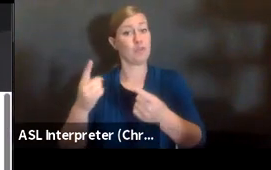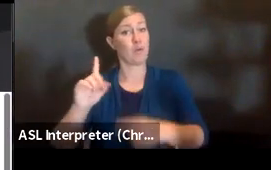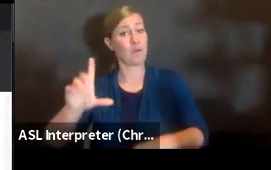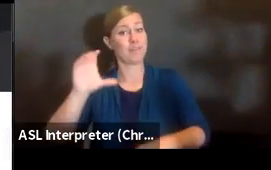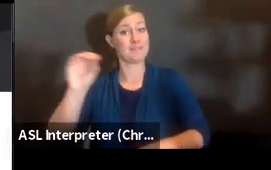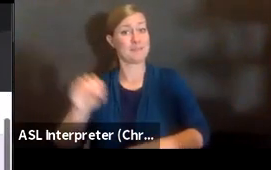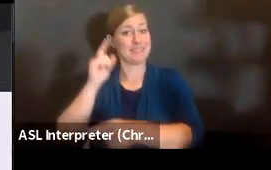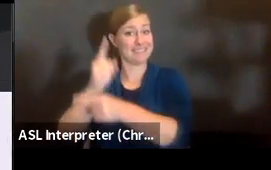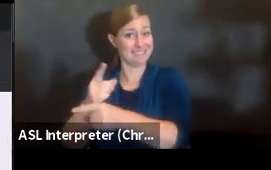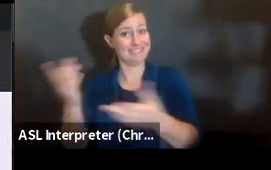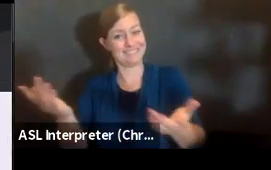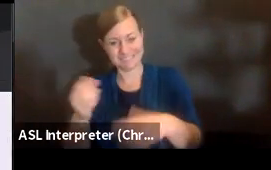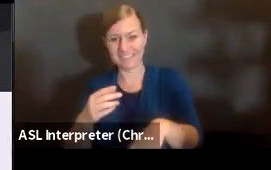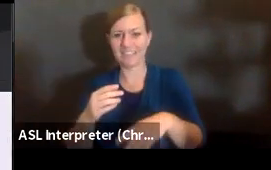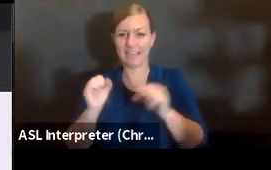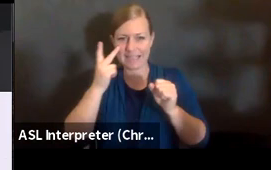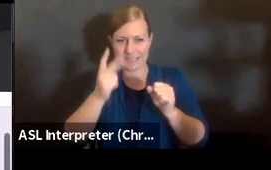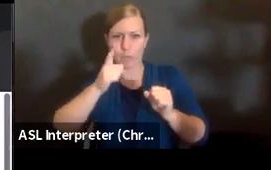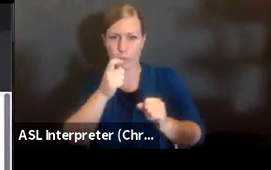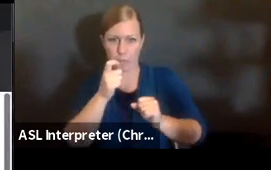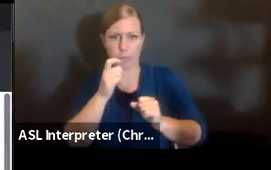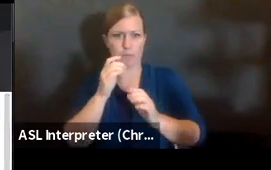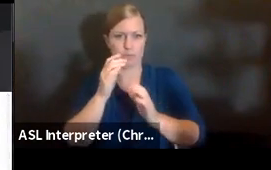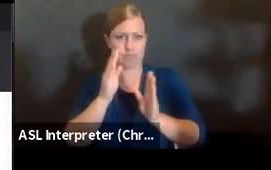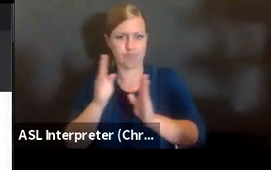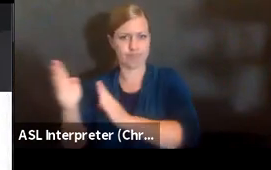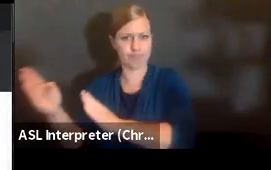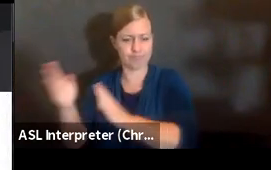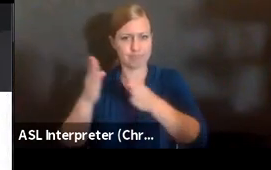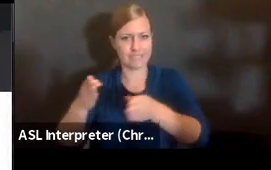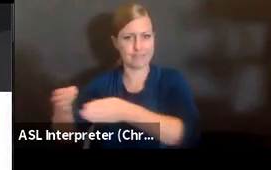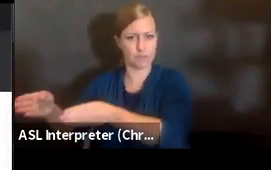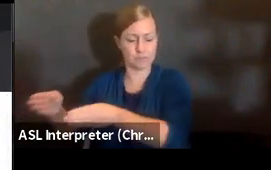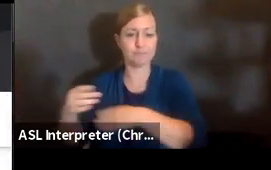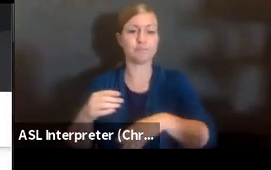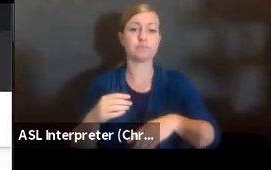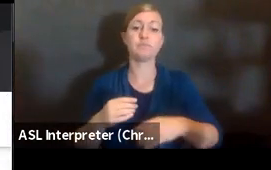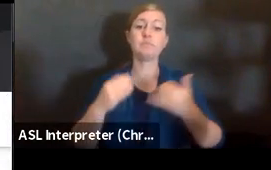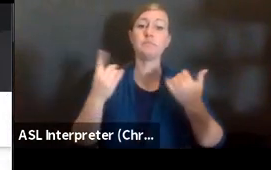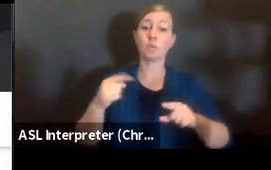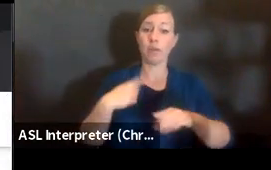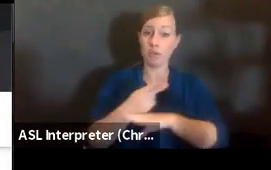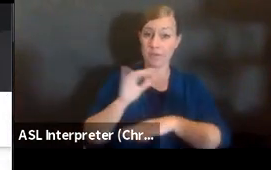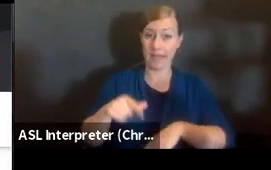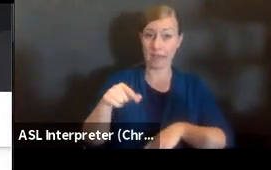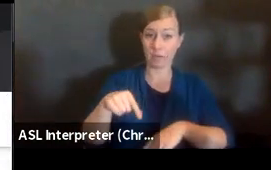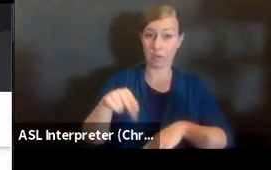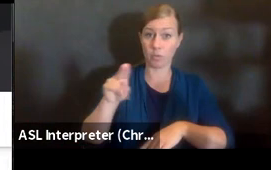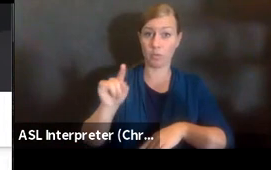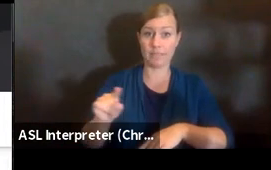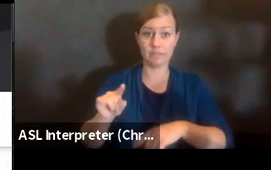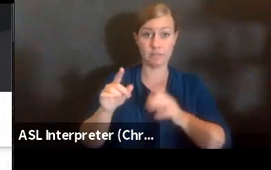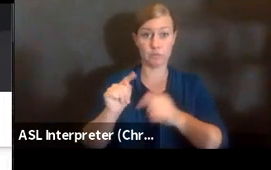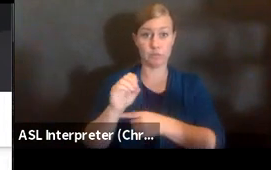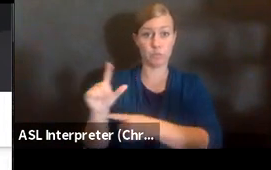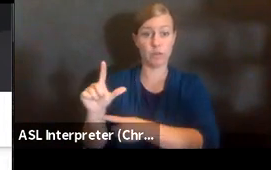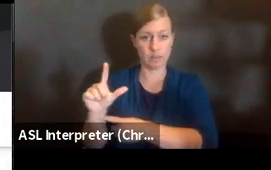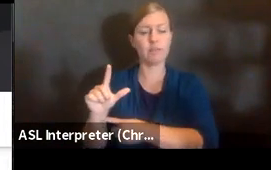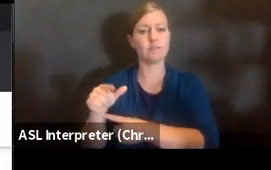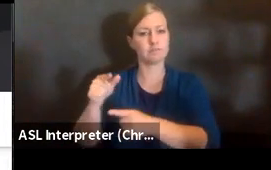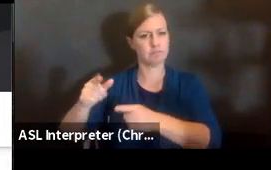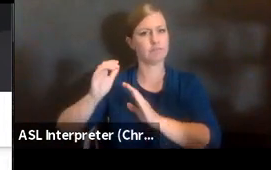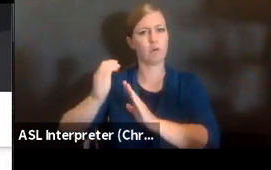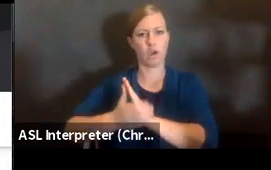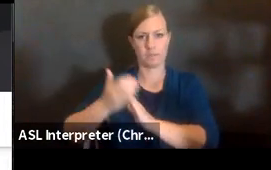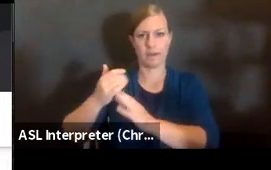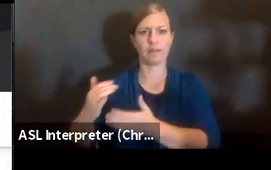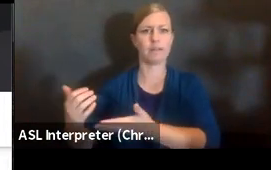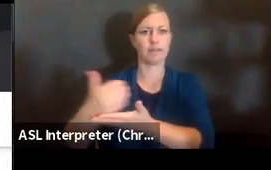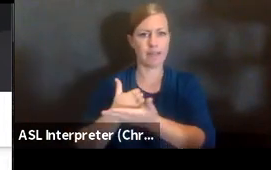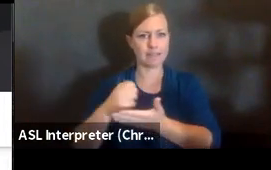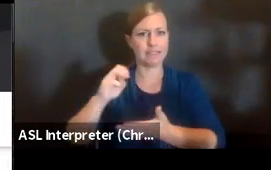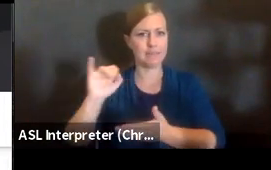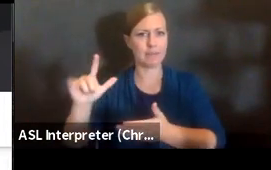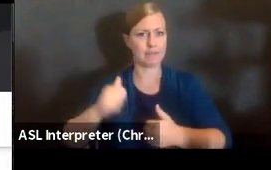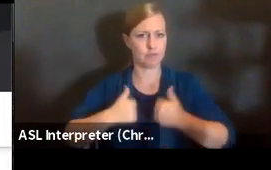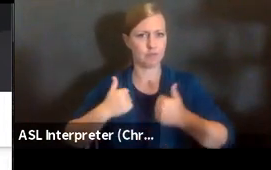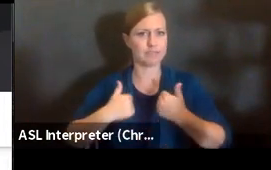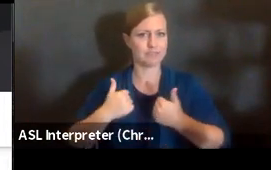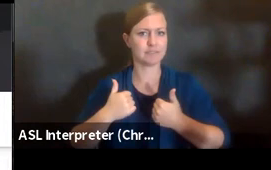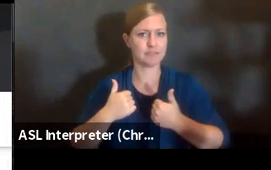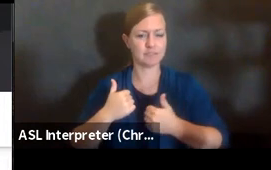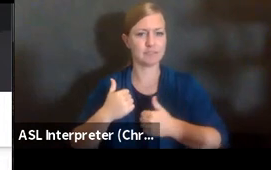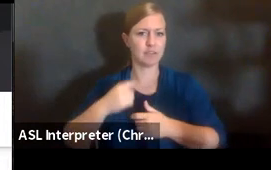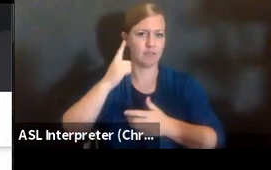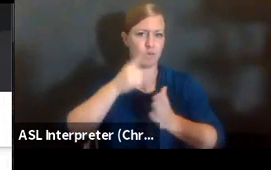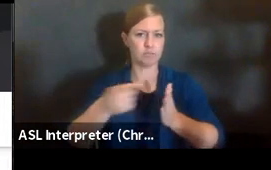Katherine Livick - ESD 112: And then I can see who did it. When I use this quiz tool, it will automatically collect email addresses for the students so that I can see